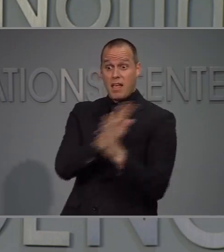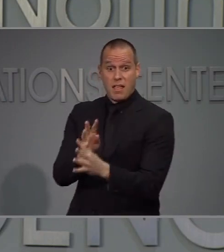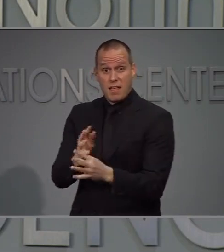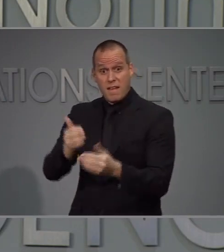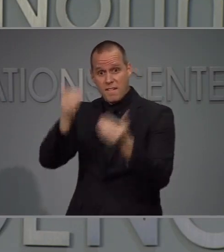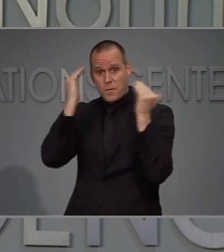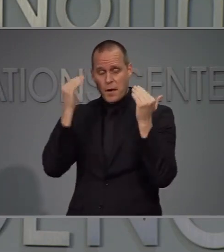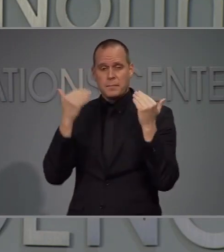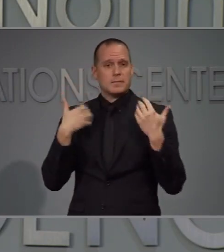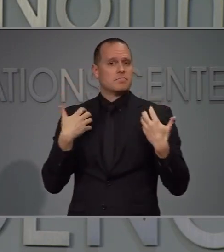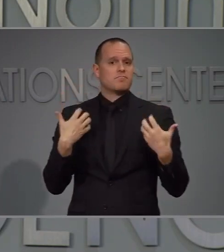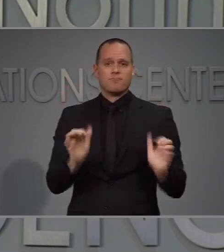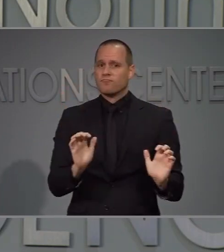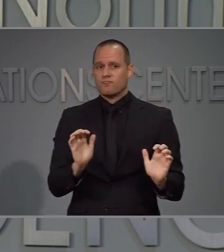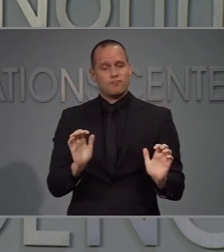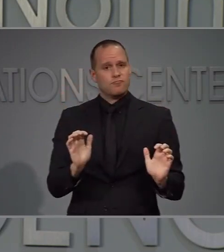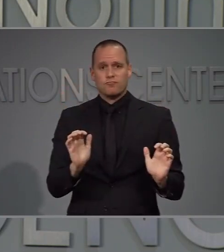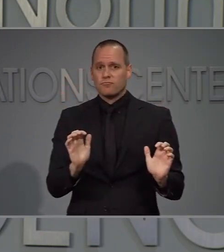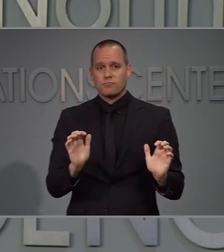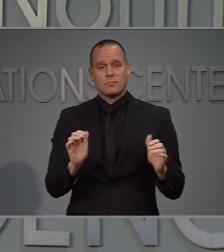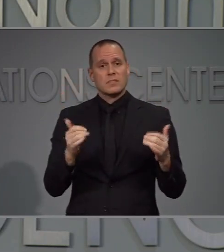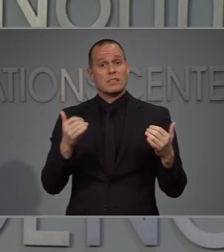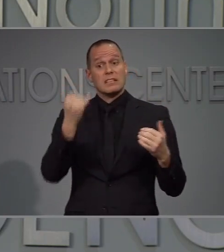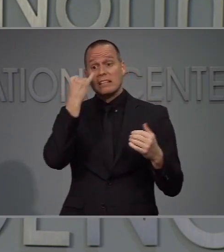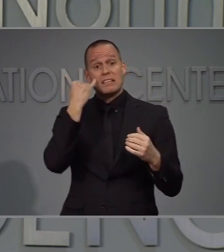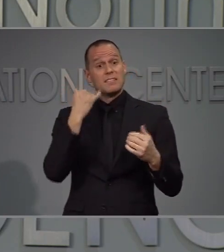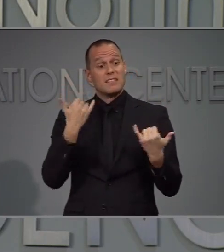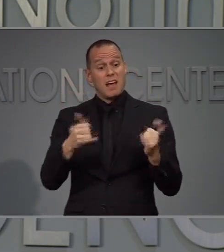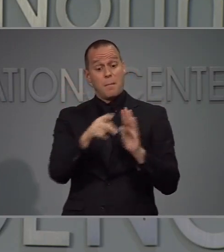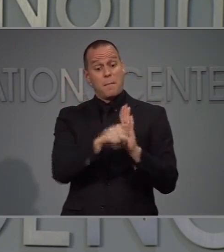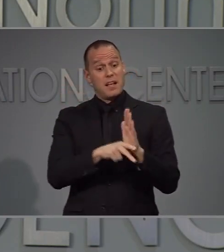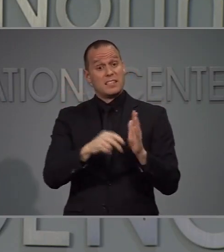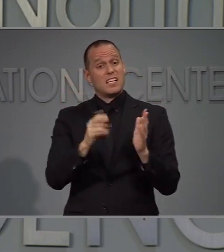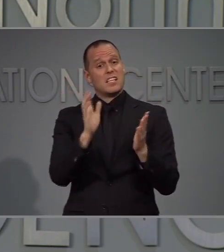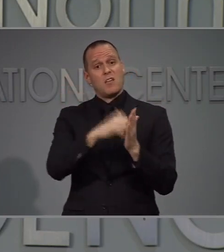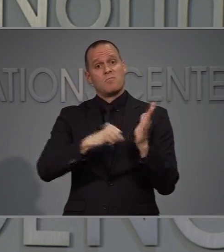BUT I WILL NOT RISK. THE HEALTH OF